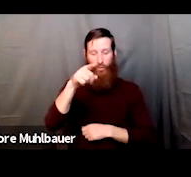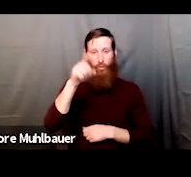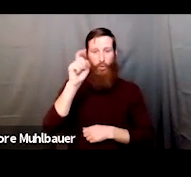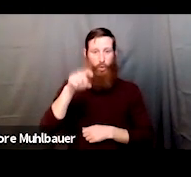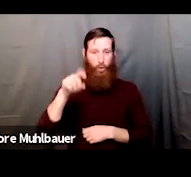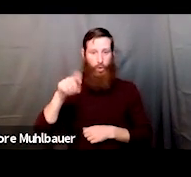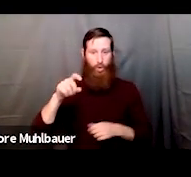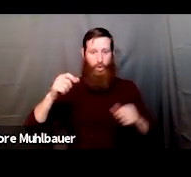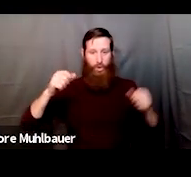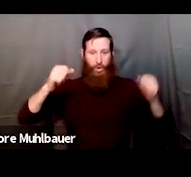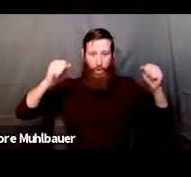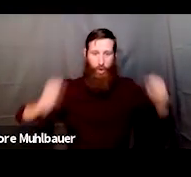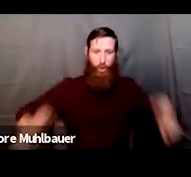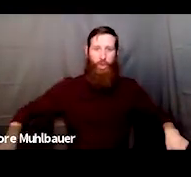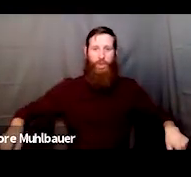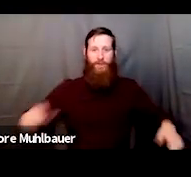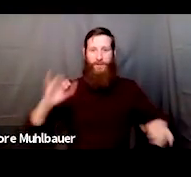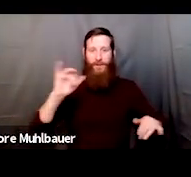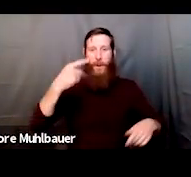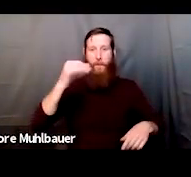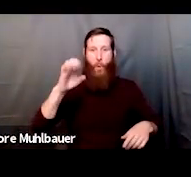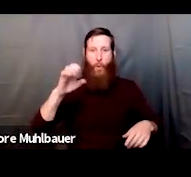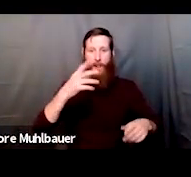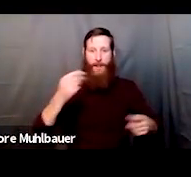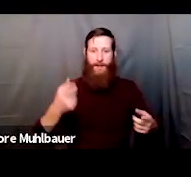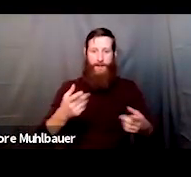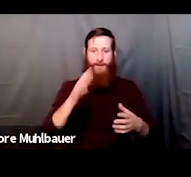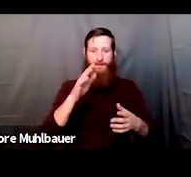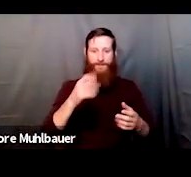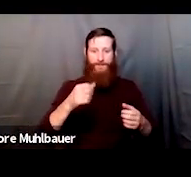The idea being that the skis acted like anchors and weighed you down.